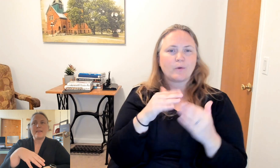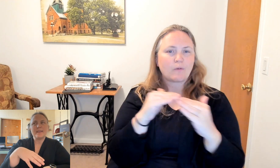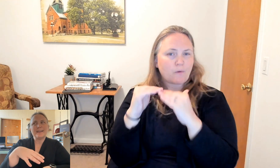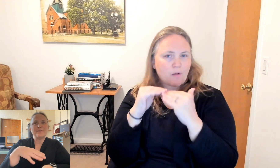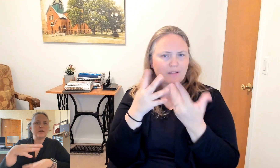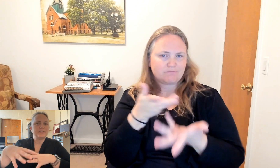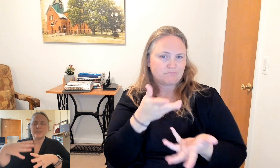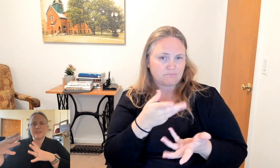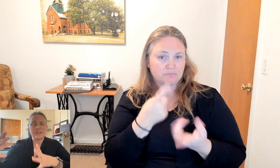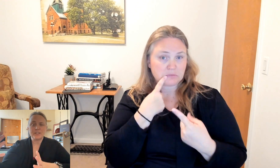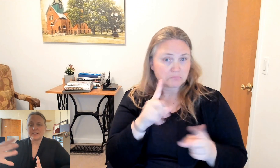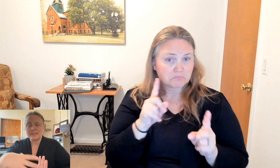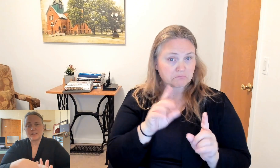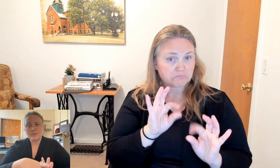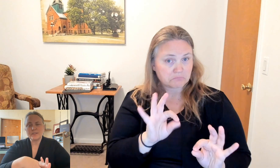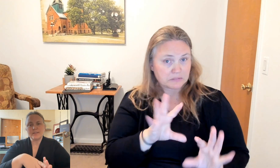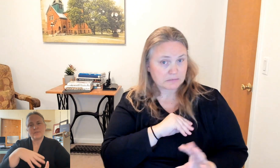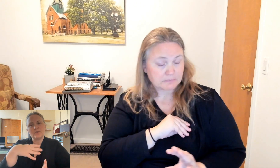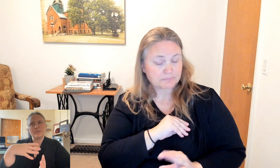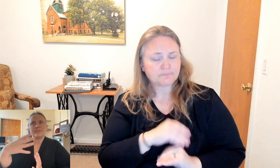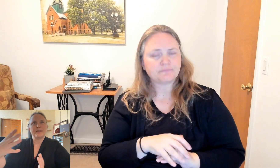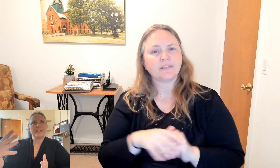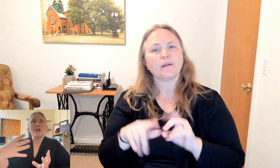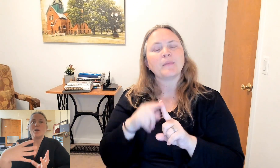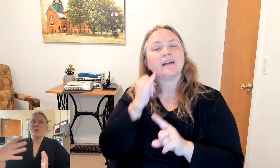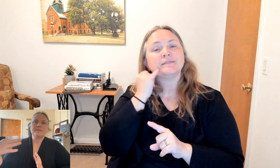And then if you're considering changing institutions in the future, seeing what's